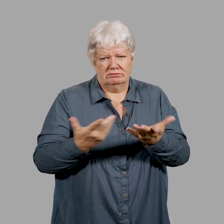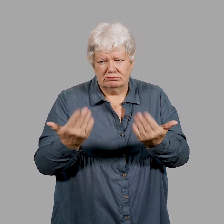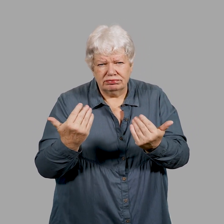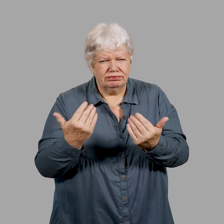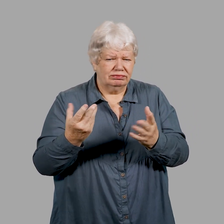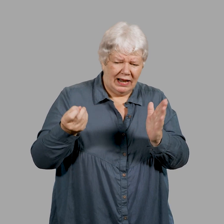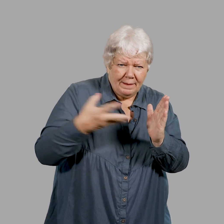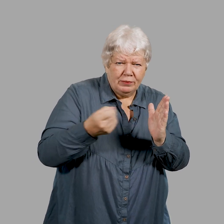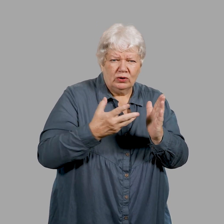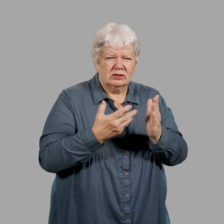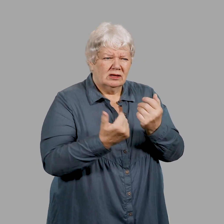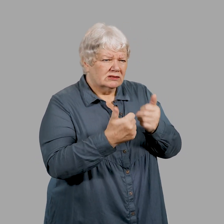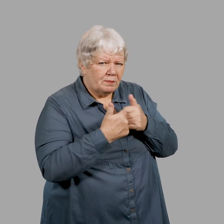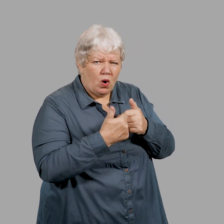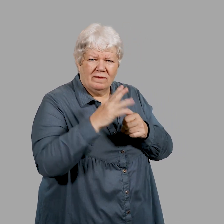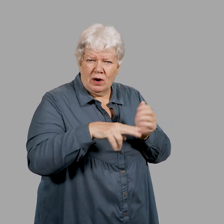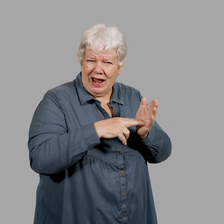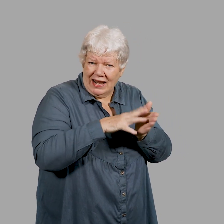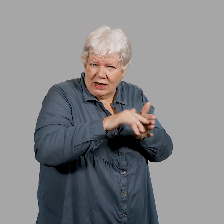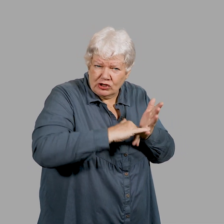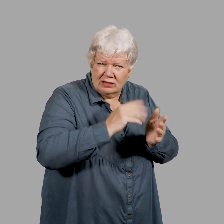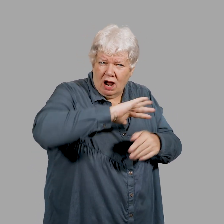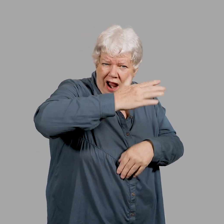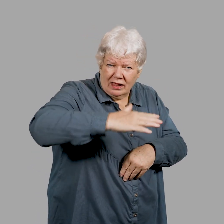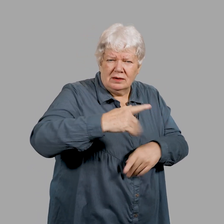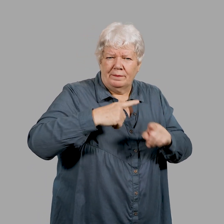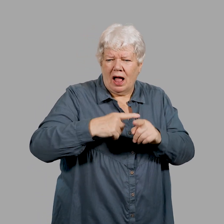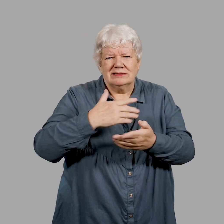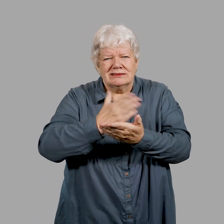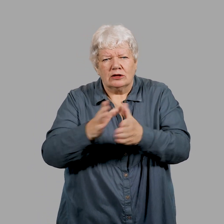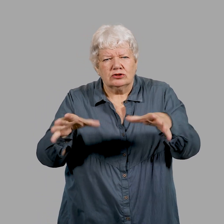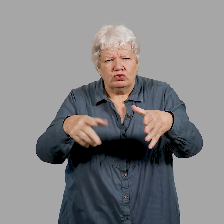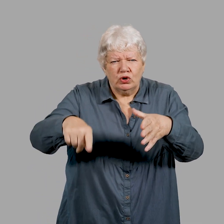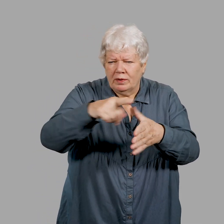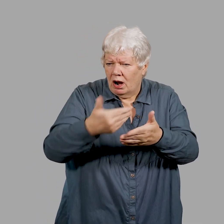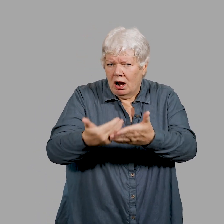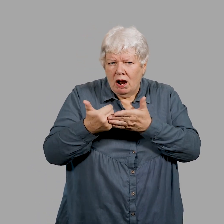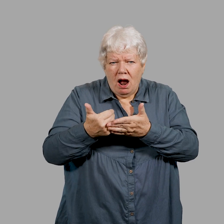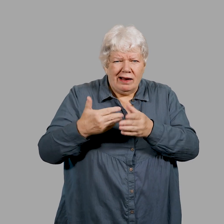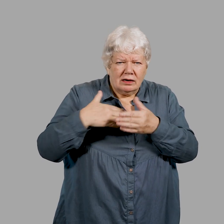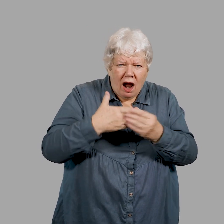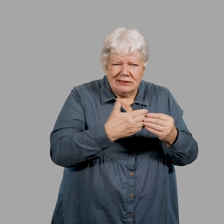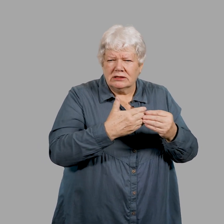input and support from peers at NHS Highland, and the sector group for providing guidance